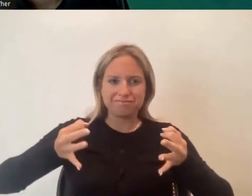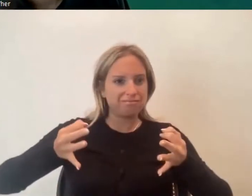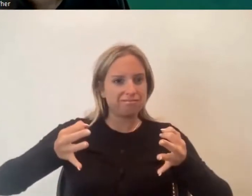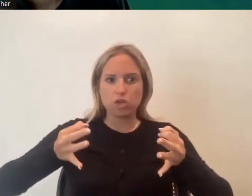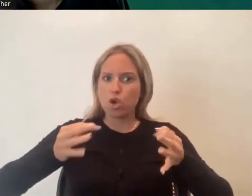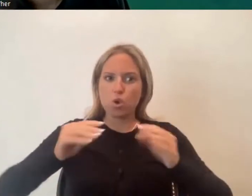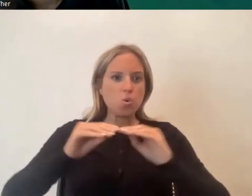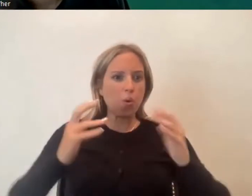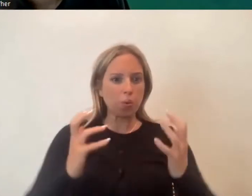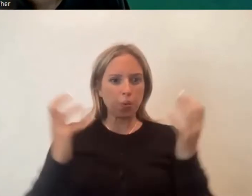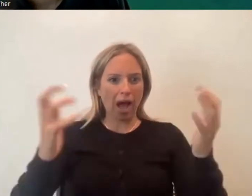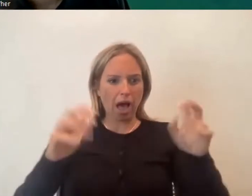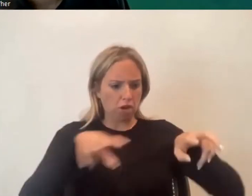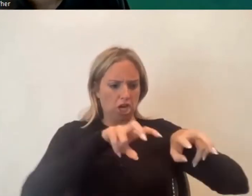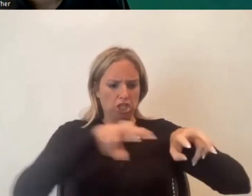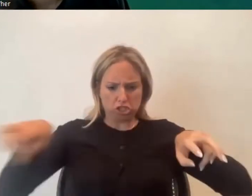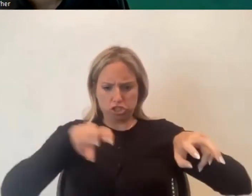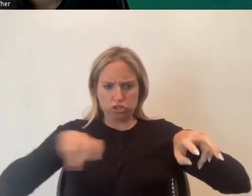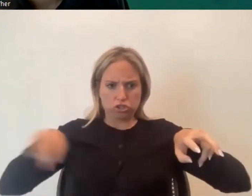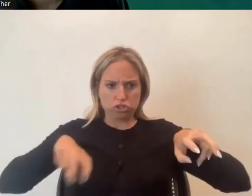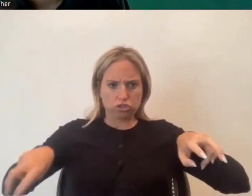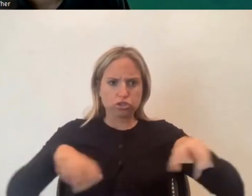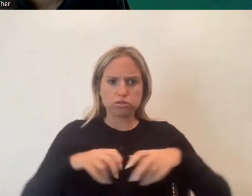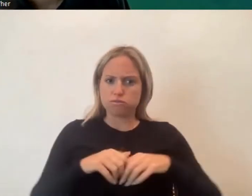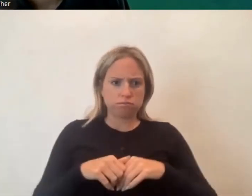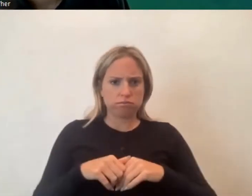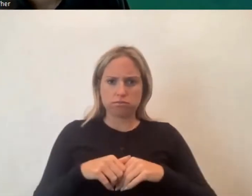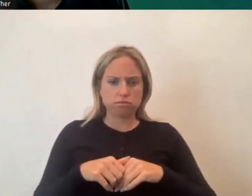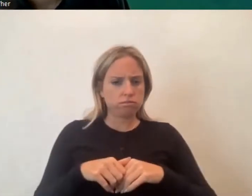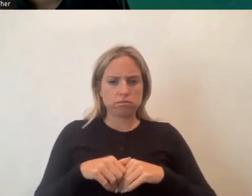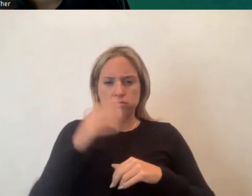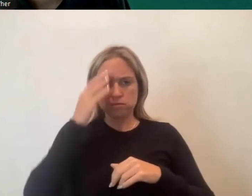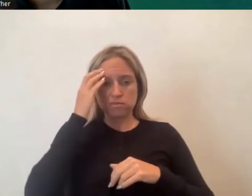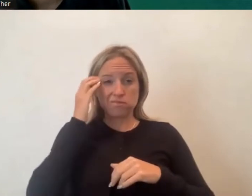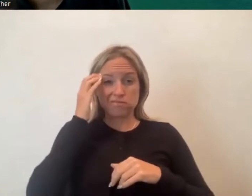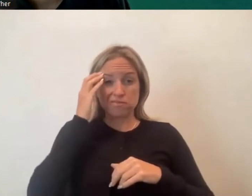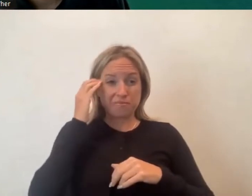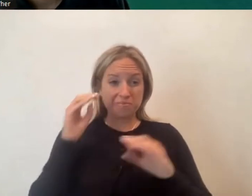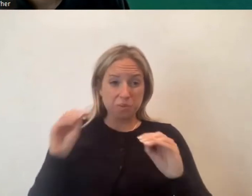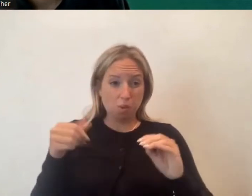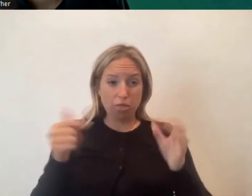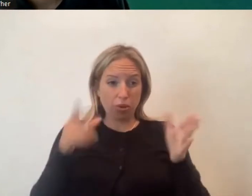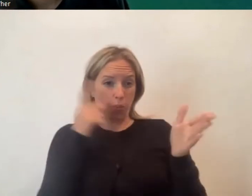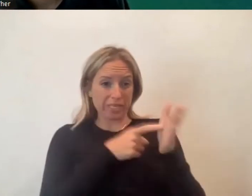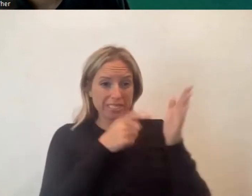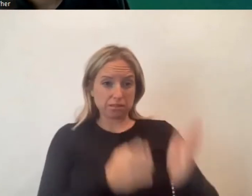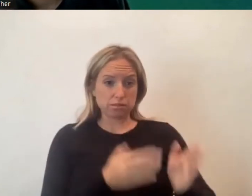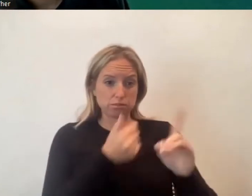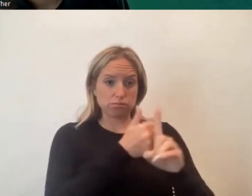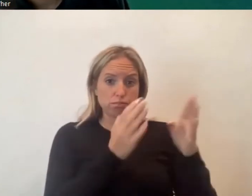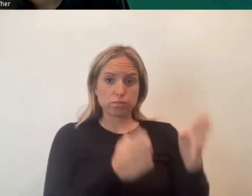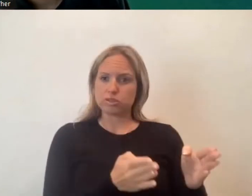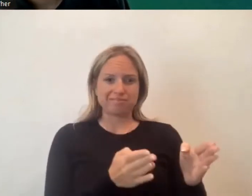Generally speaking, there's no other witnesses for the most part.